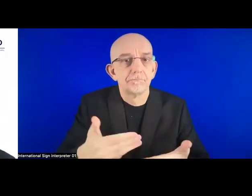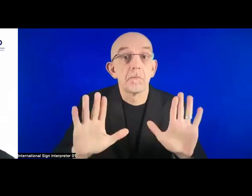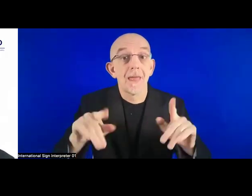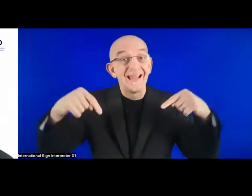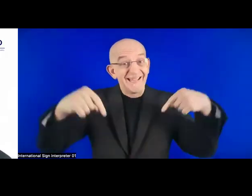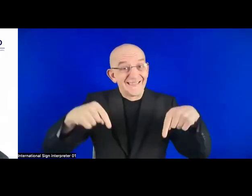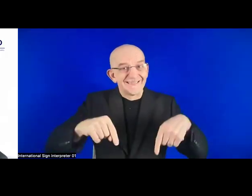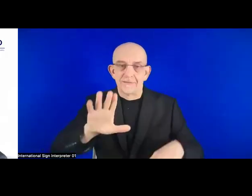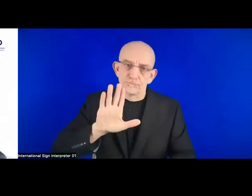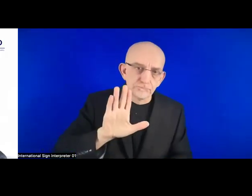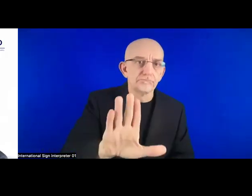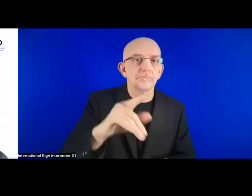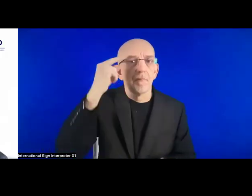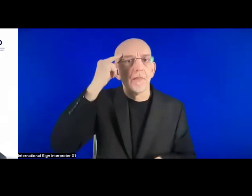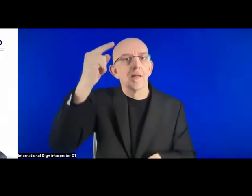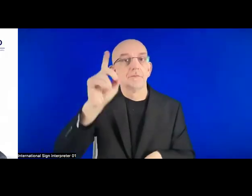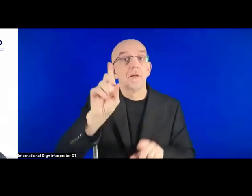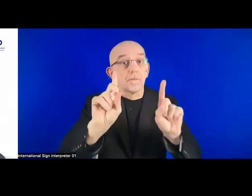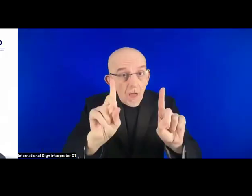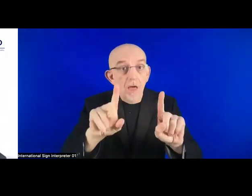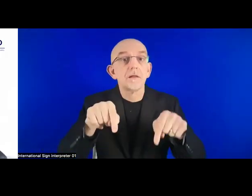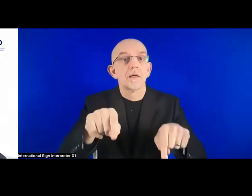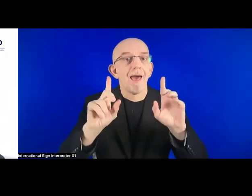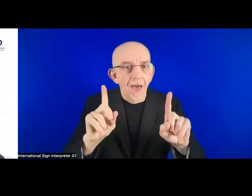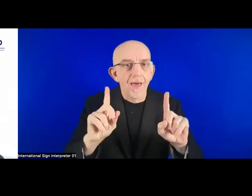supervisor they've selected. Which brings me on to the PREPARED supervisors and the